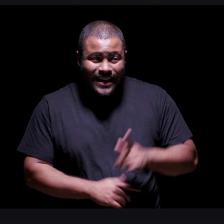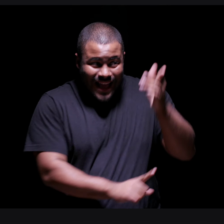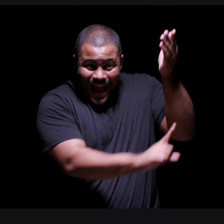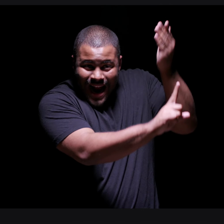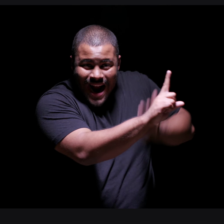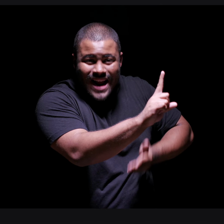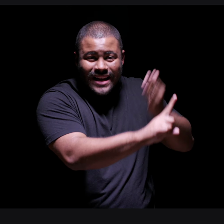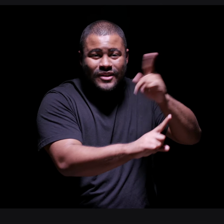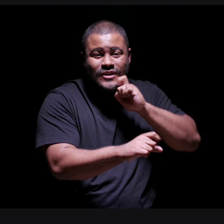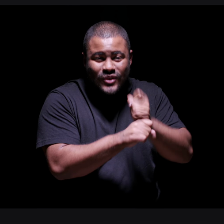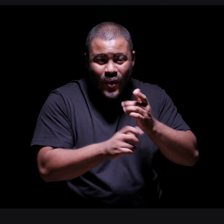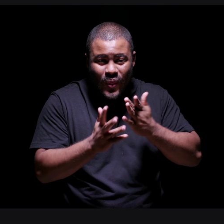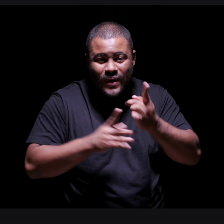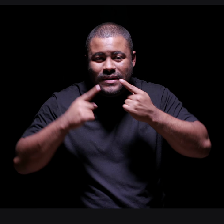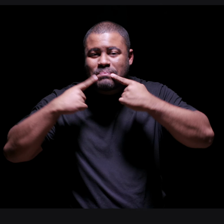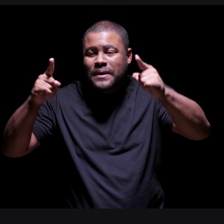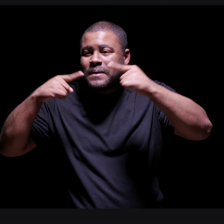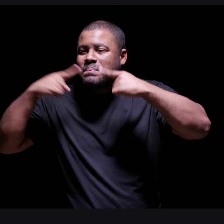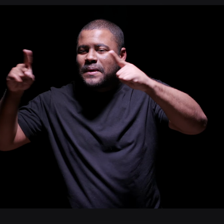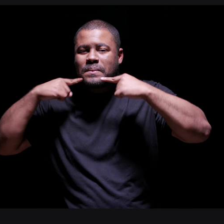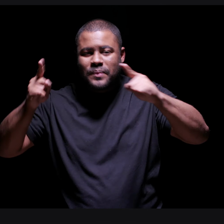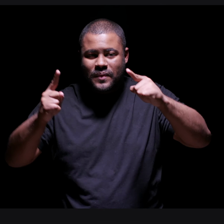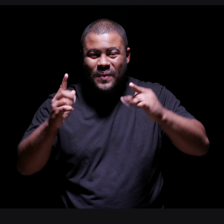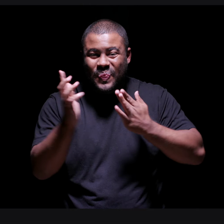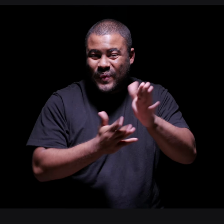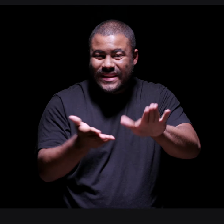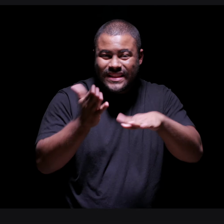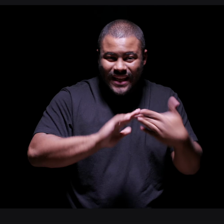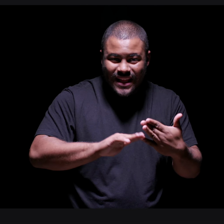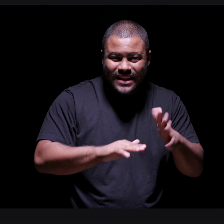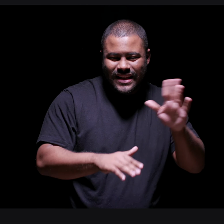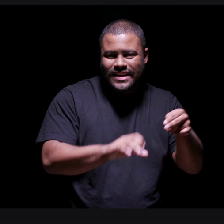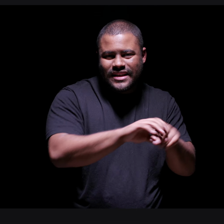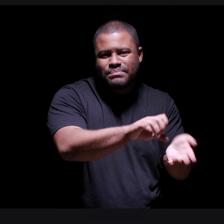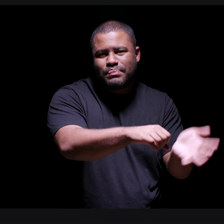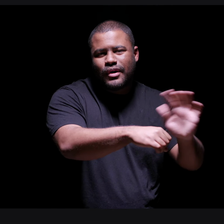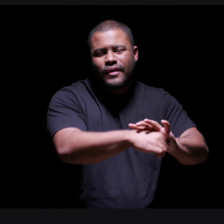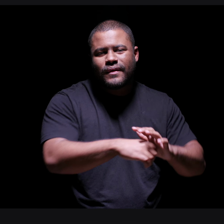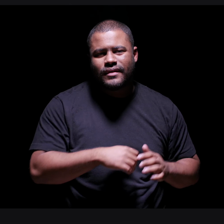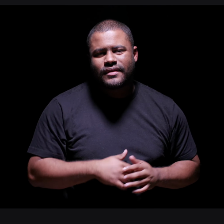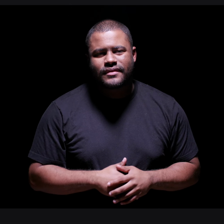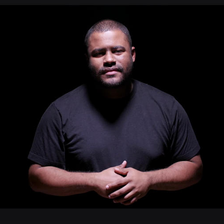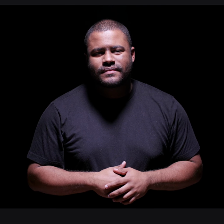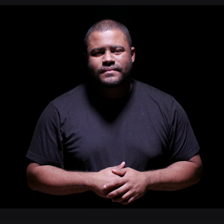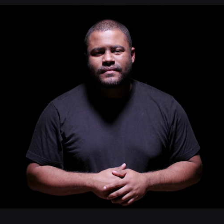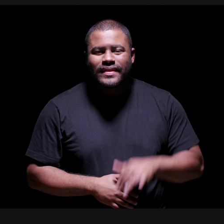the I Am, was going to accomplish his plans through death and burial.